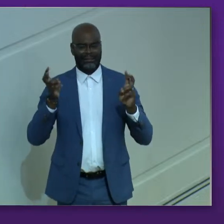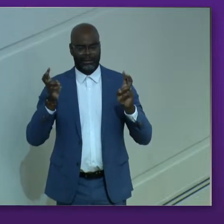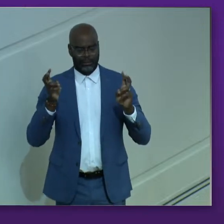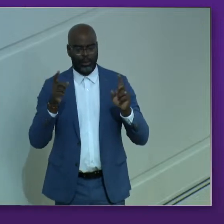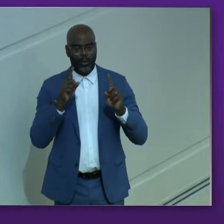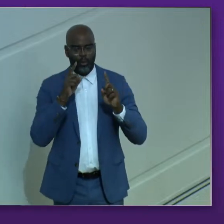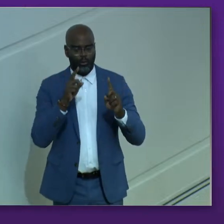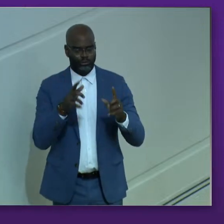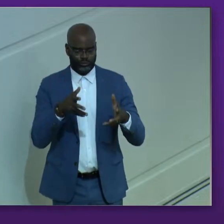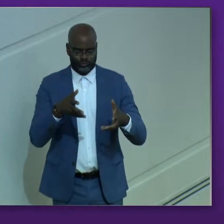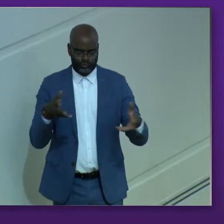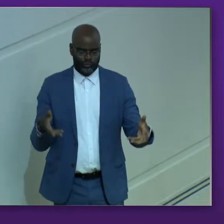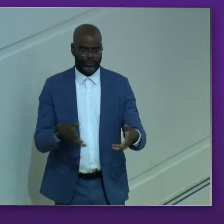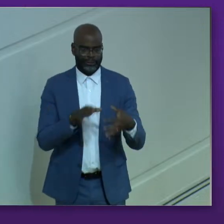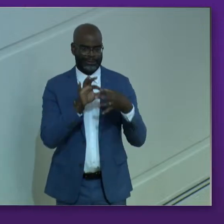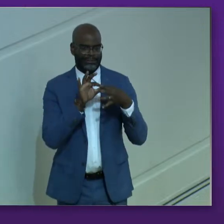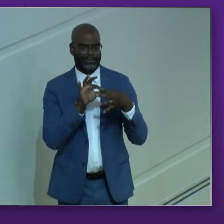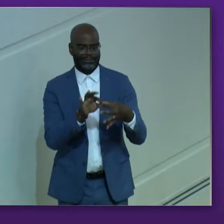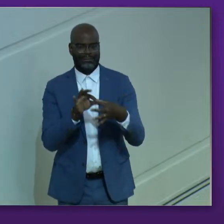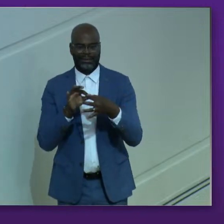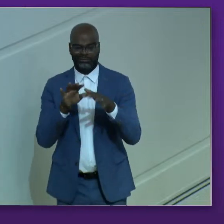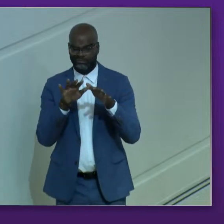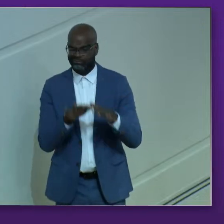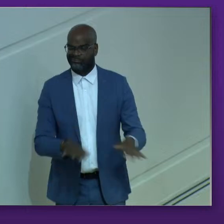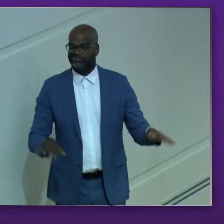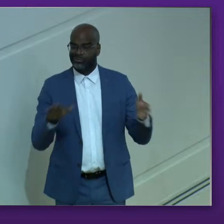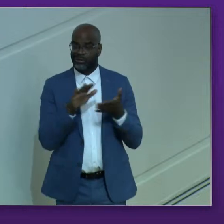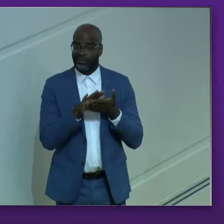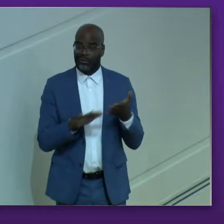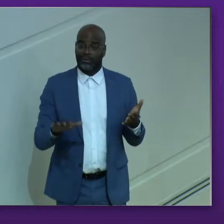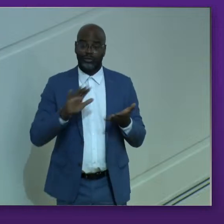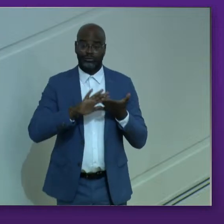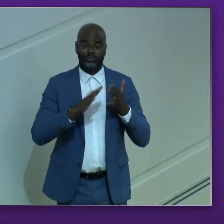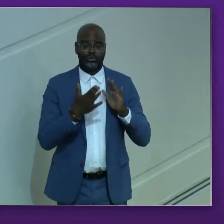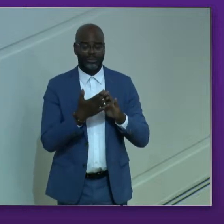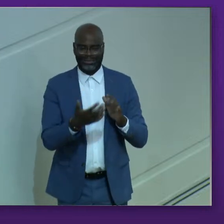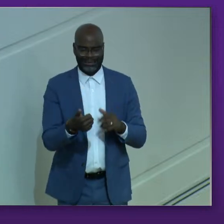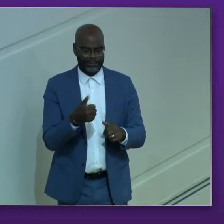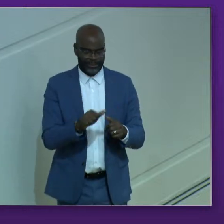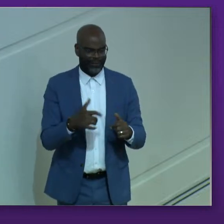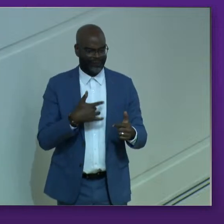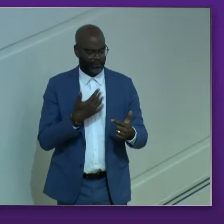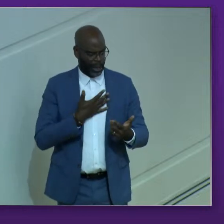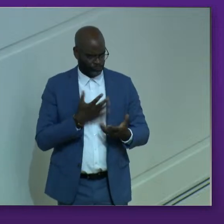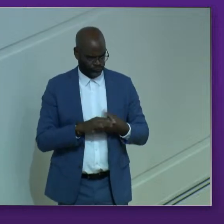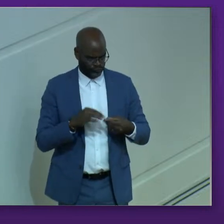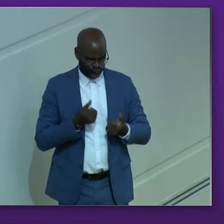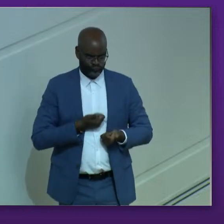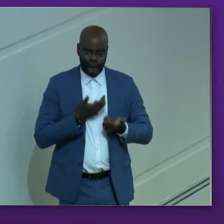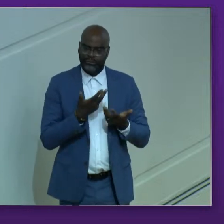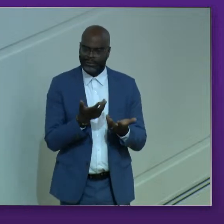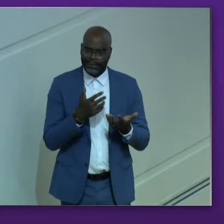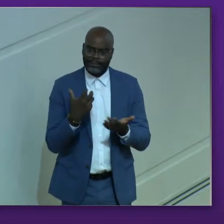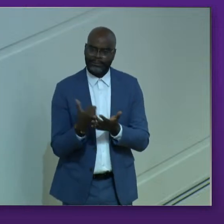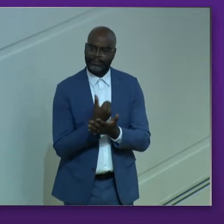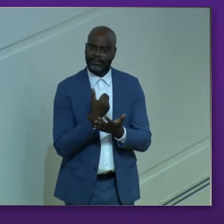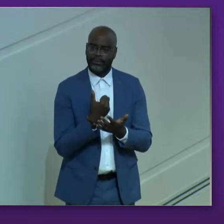DO GO UNNOTICED BUT IT'S VERY MUCH APPRECIATED.